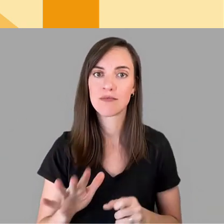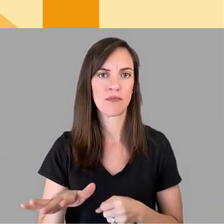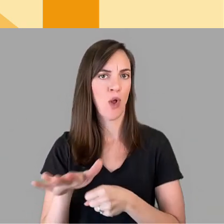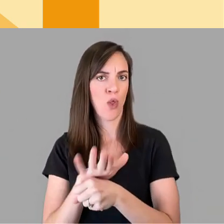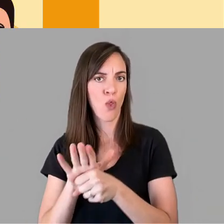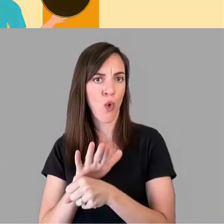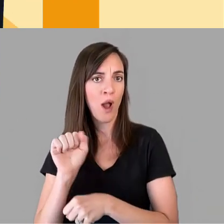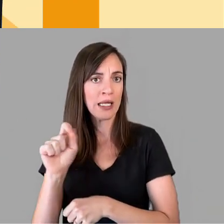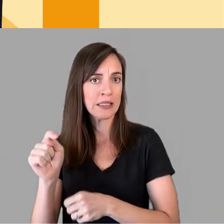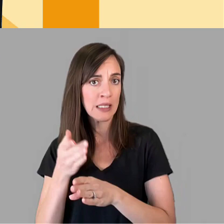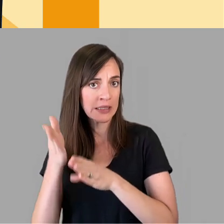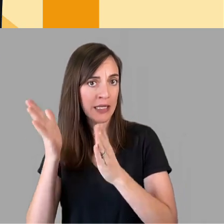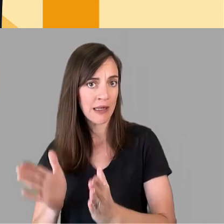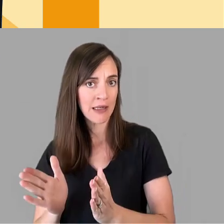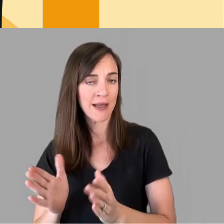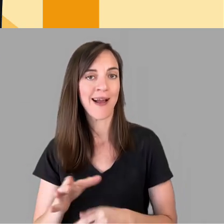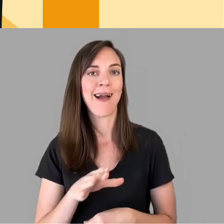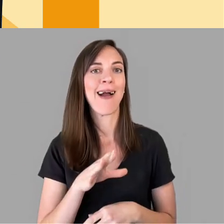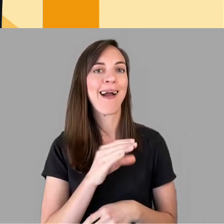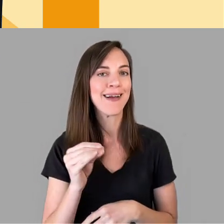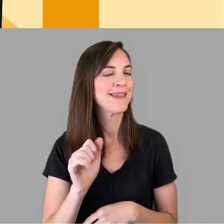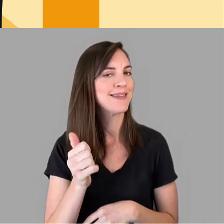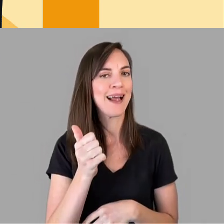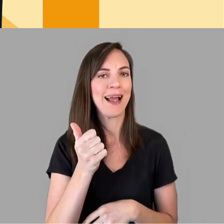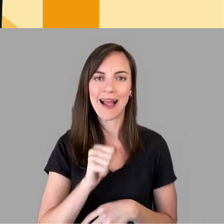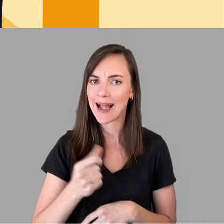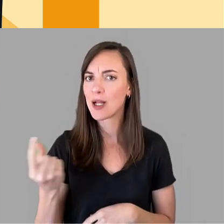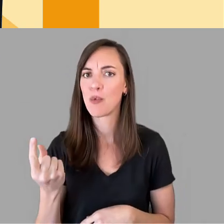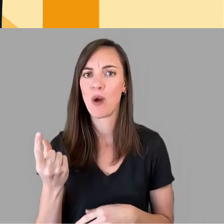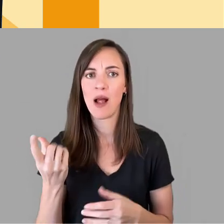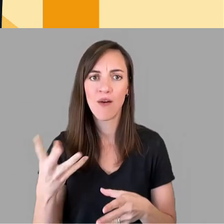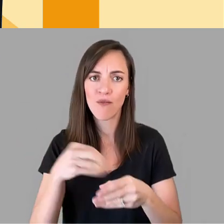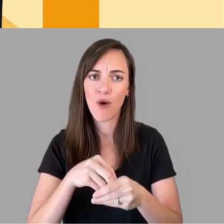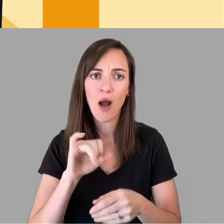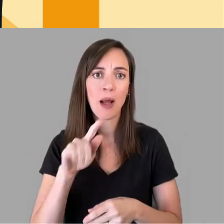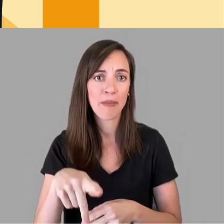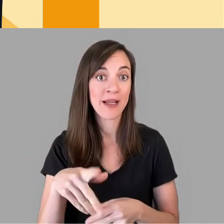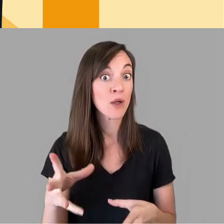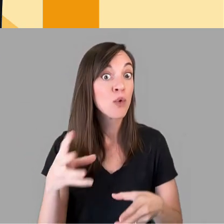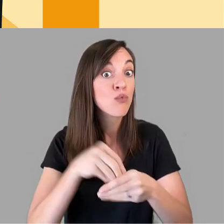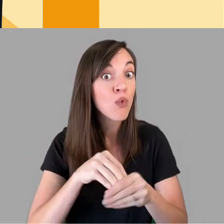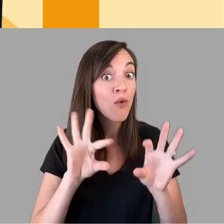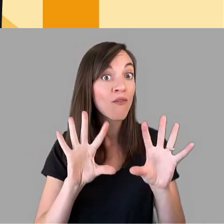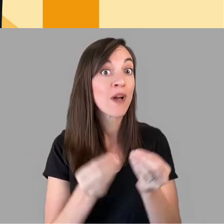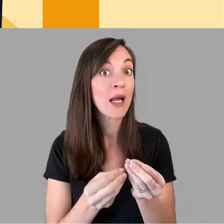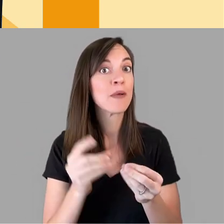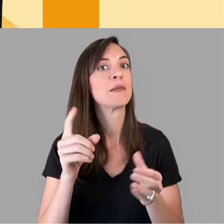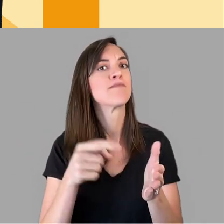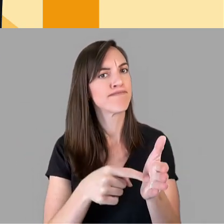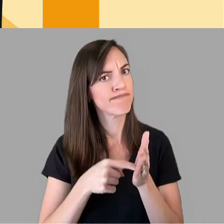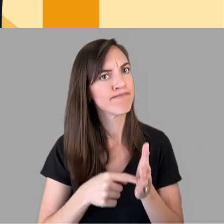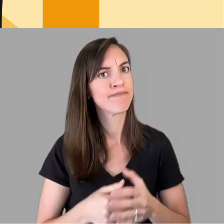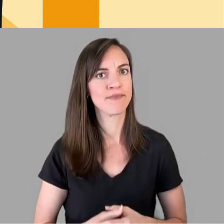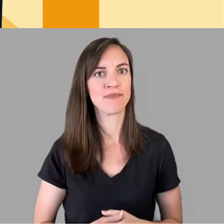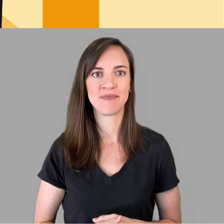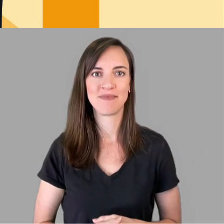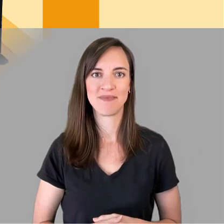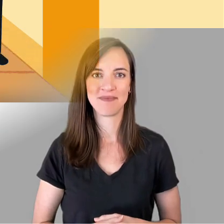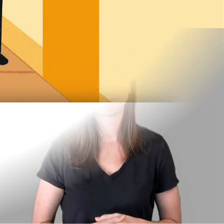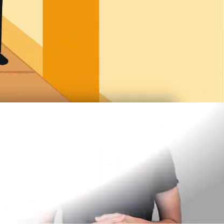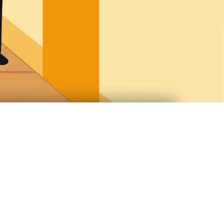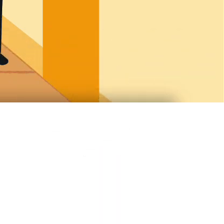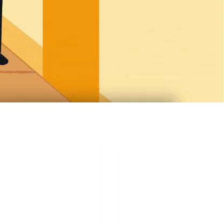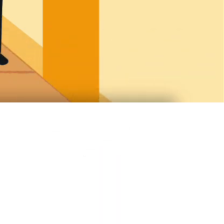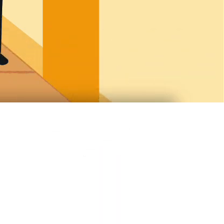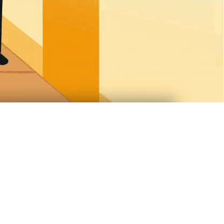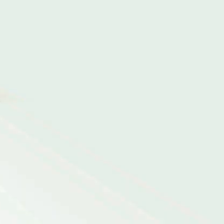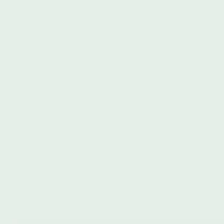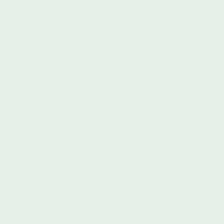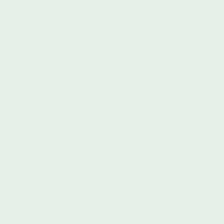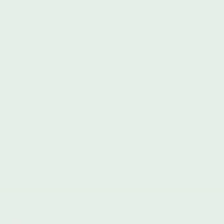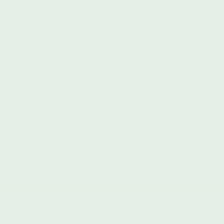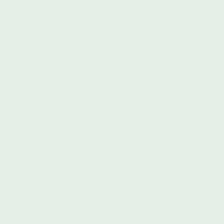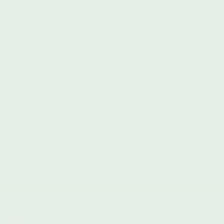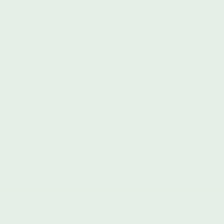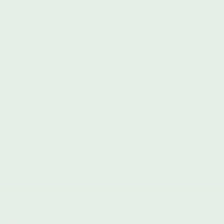and anyone else on the IEP team, including the family, collaborate throughout the process.